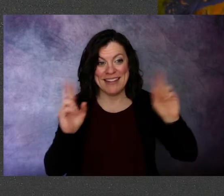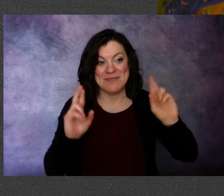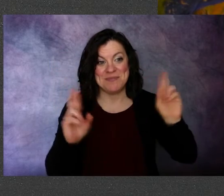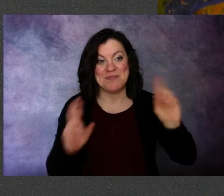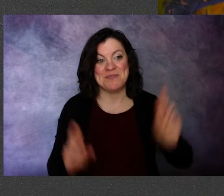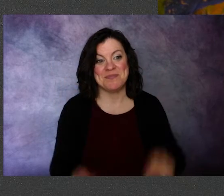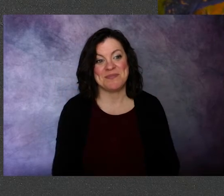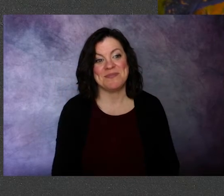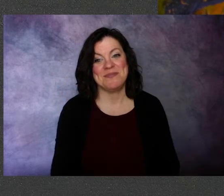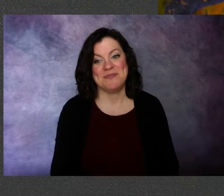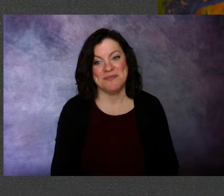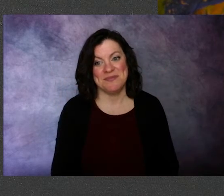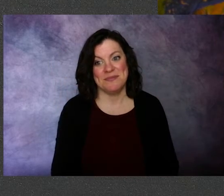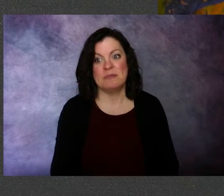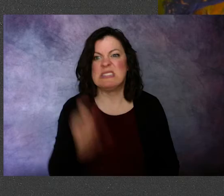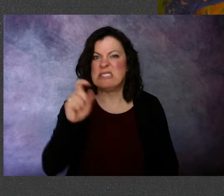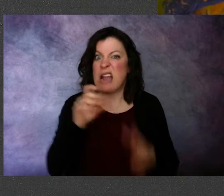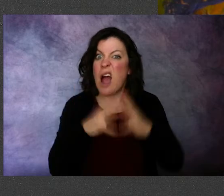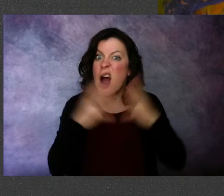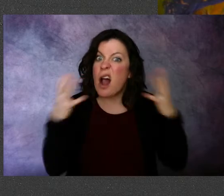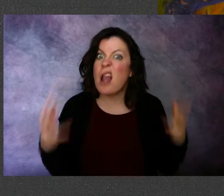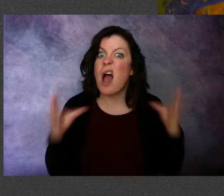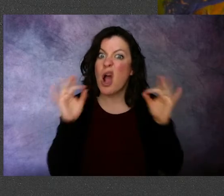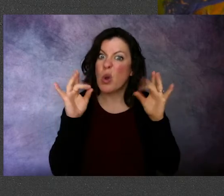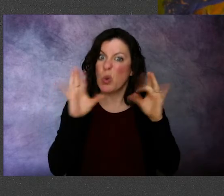and I'm gonna put a lot of glue right along the edges.